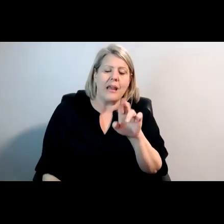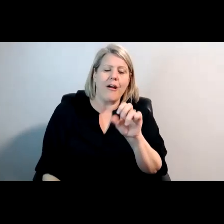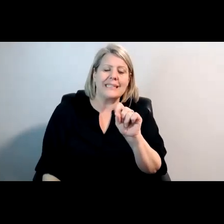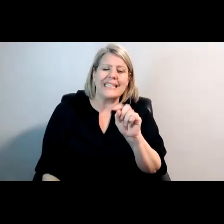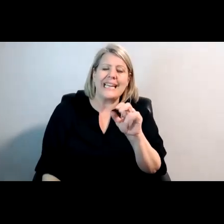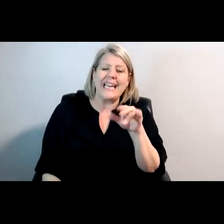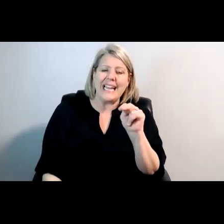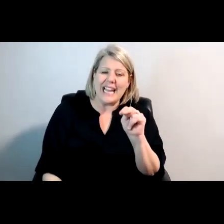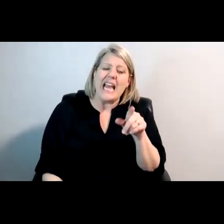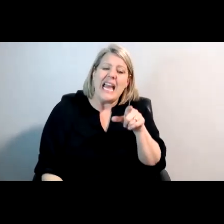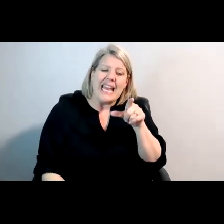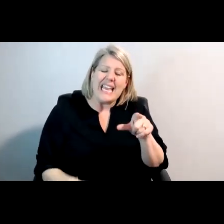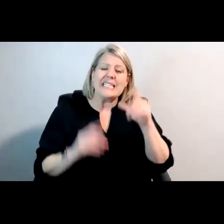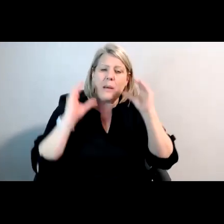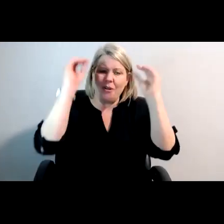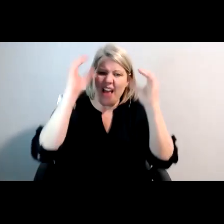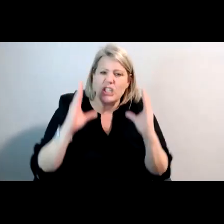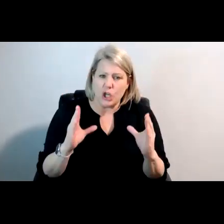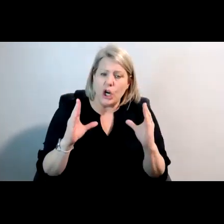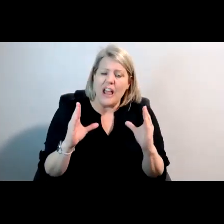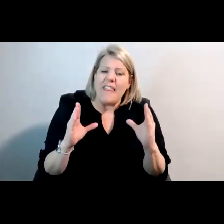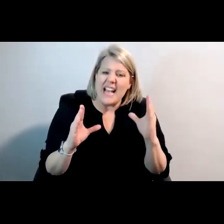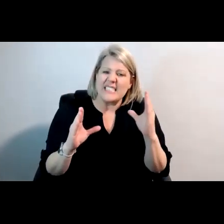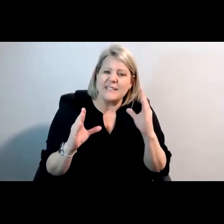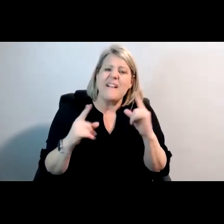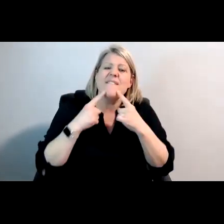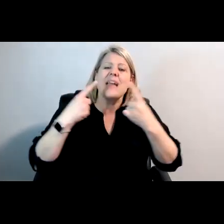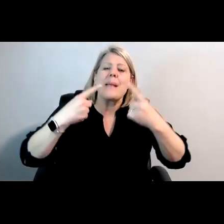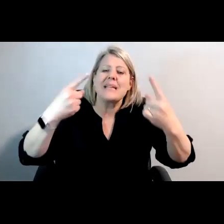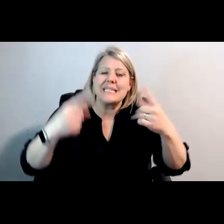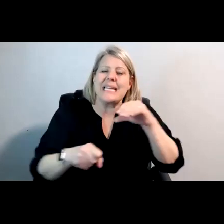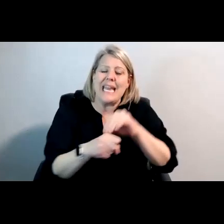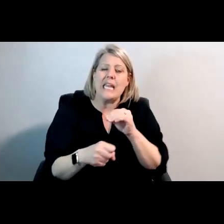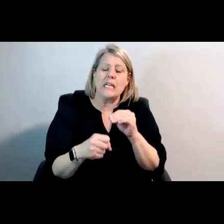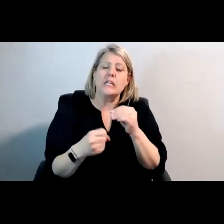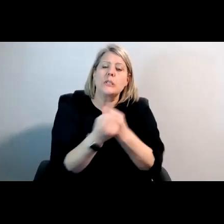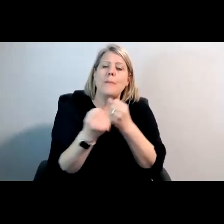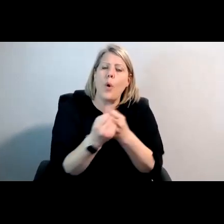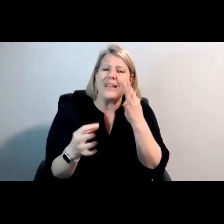within the decision-making right discussion about supported decision-making. And he says nothing is